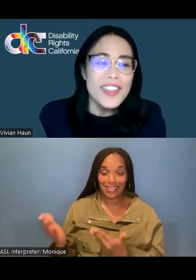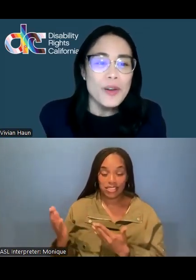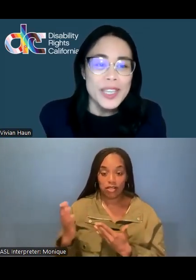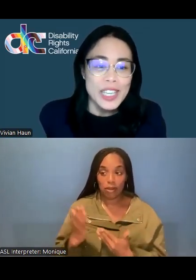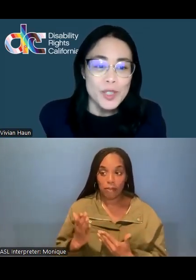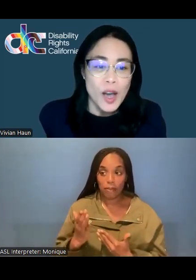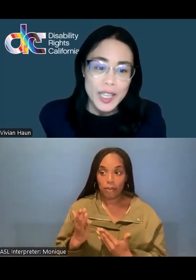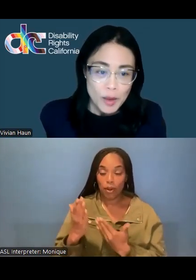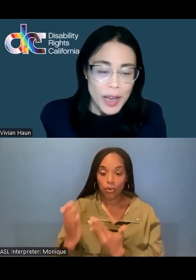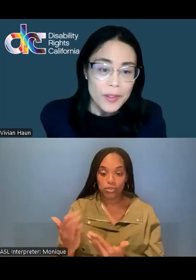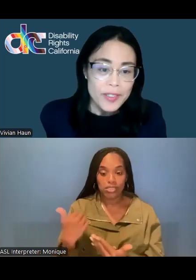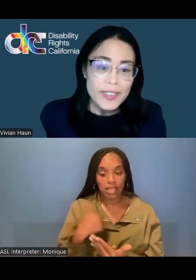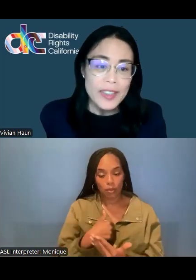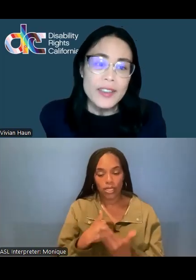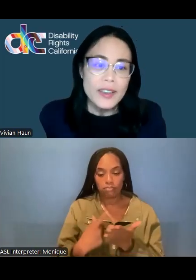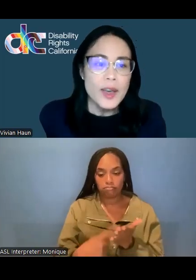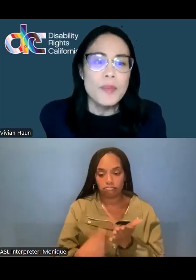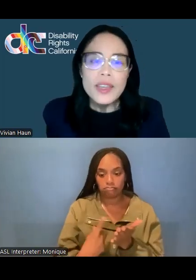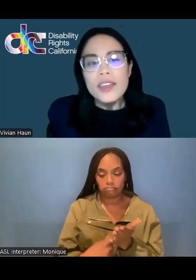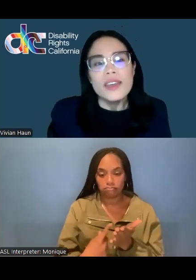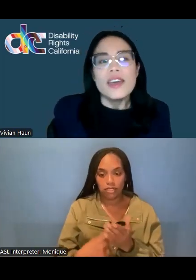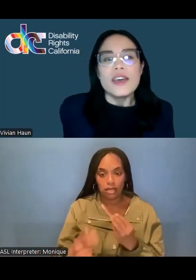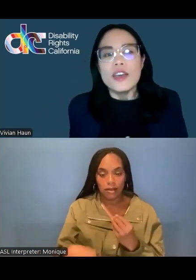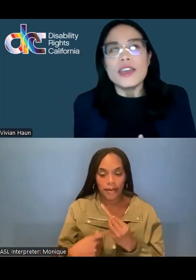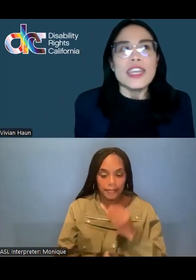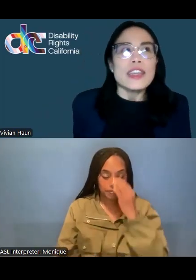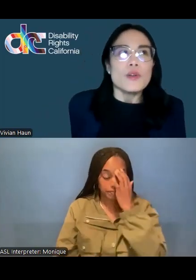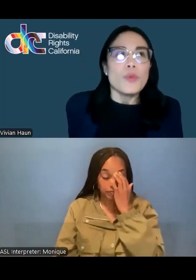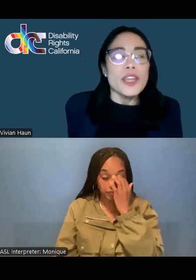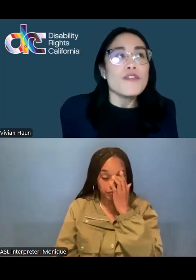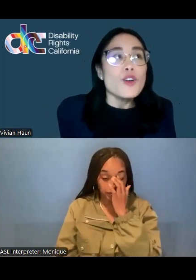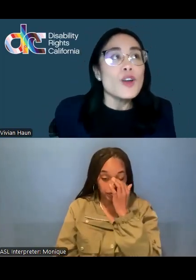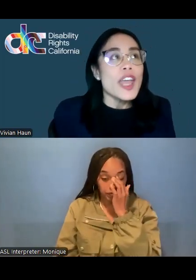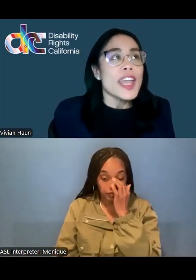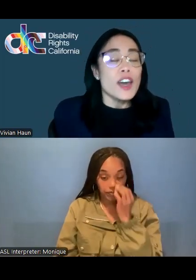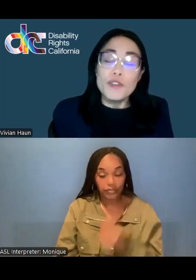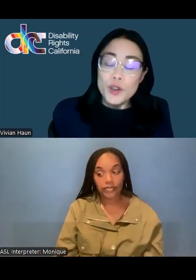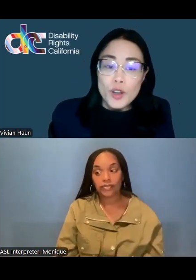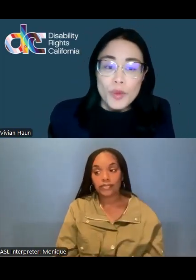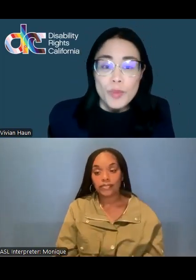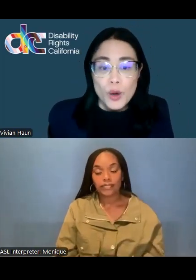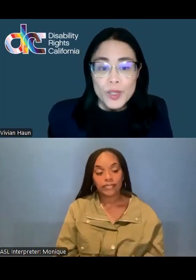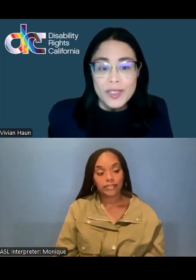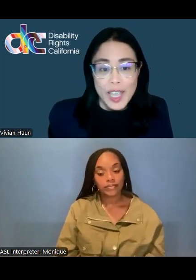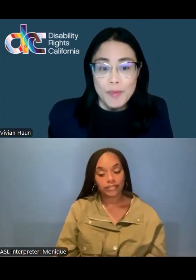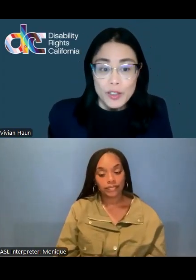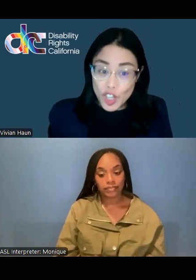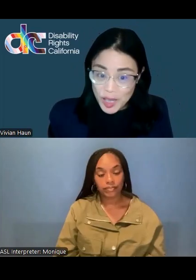that we keep talking about. Whenever a governor proposes a budget